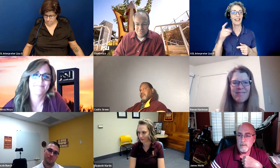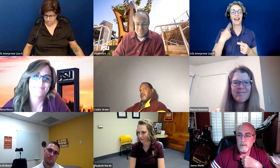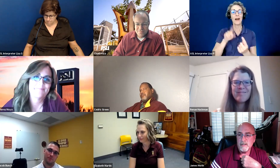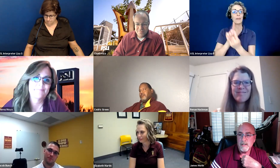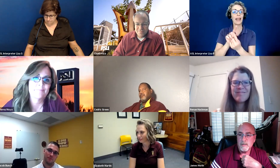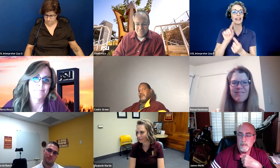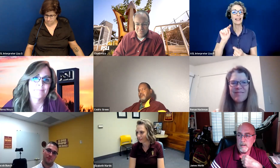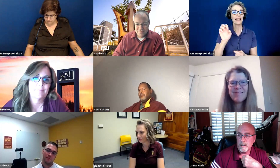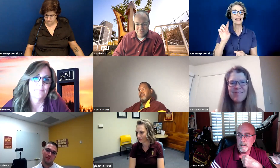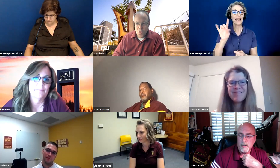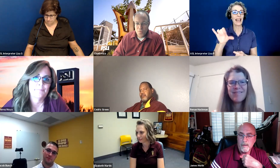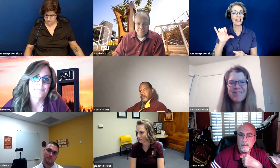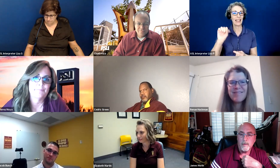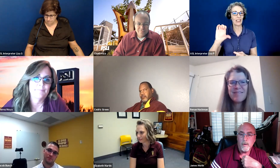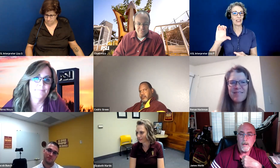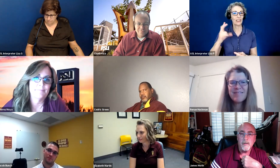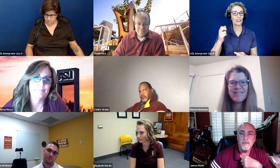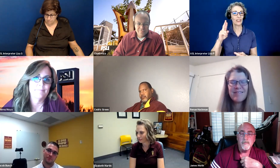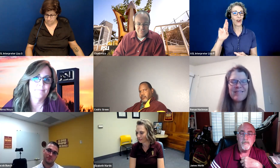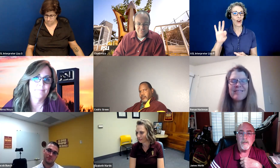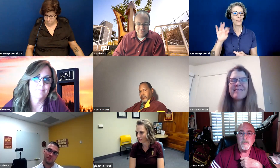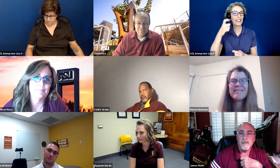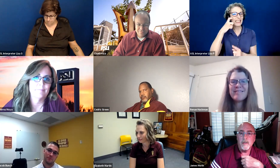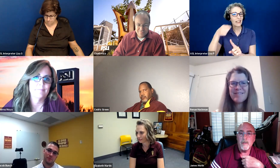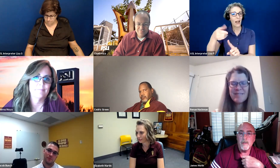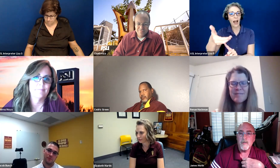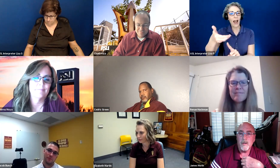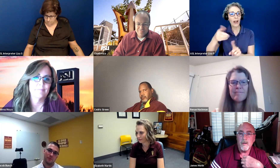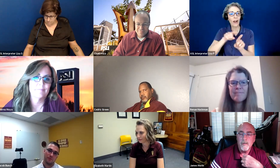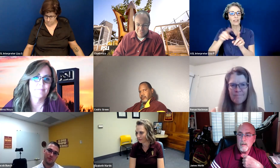who had just been hired as a director of the Disability Resource Center.